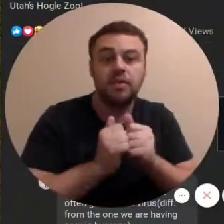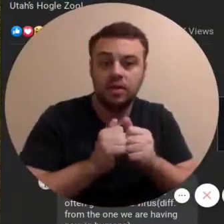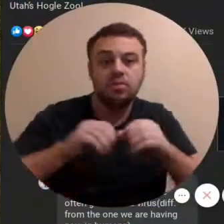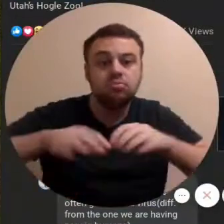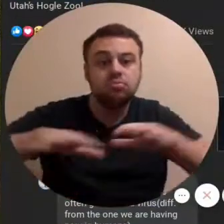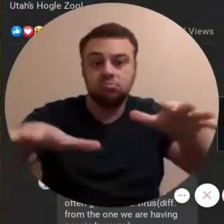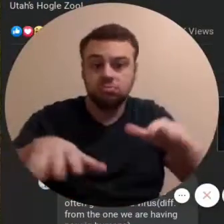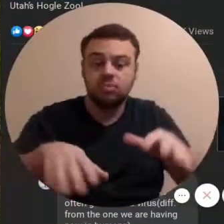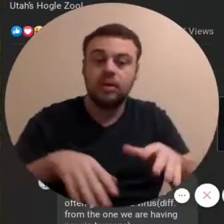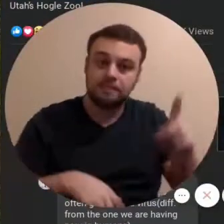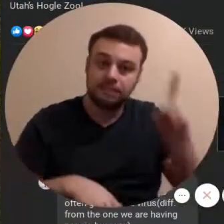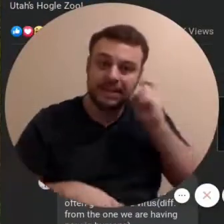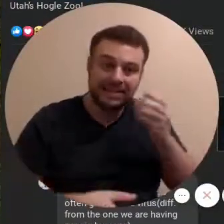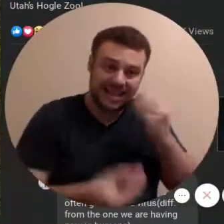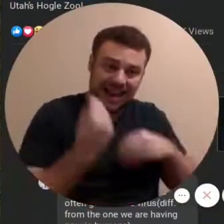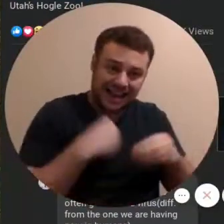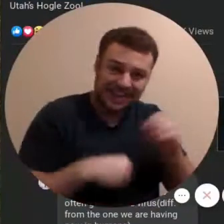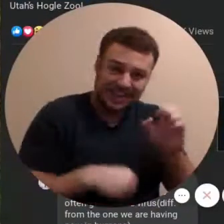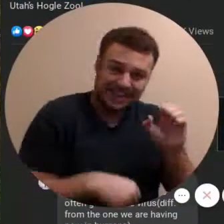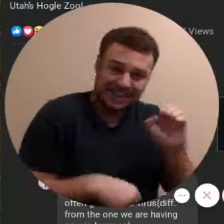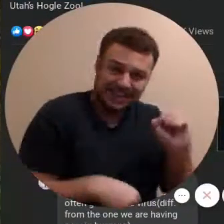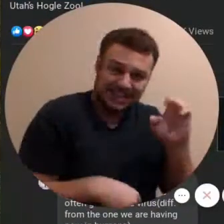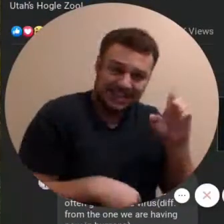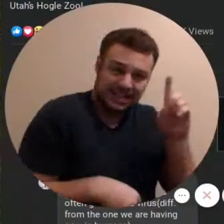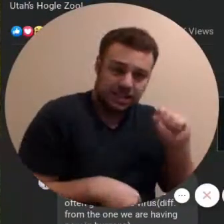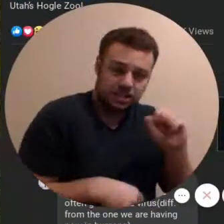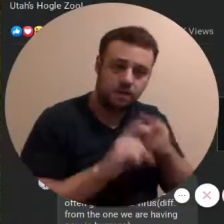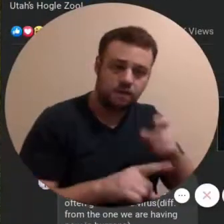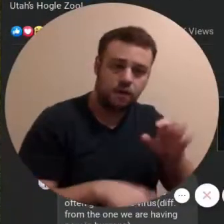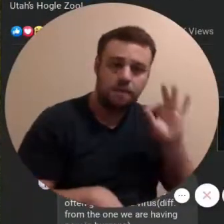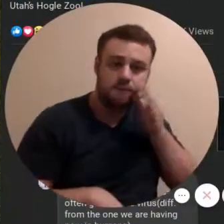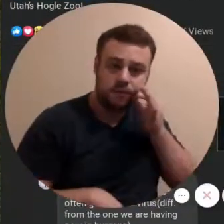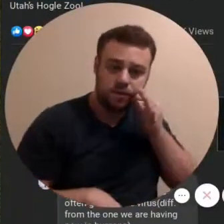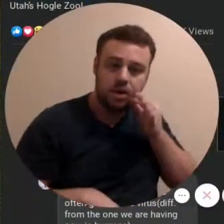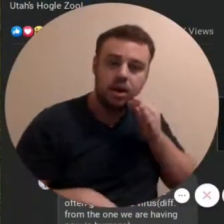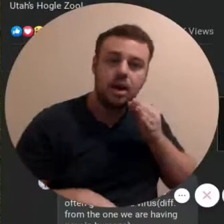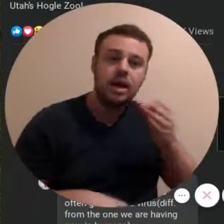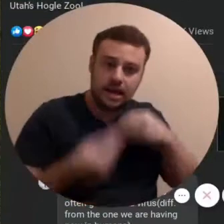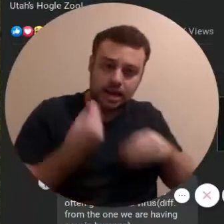So, as those seeds pass through their digestive tract, they leave nice little